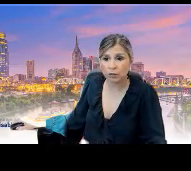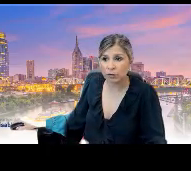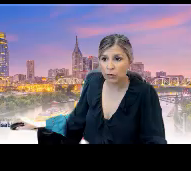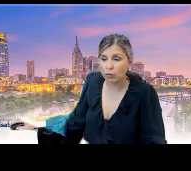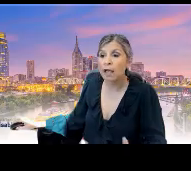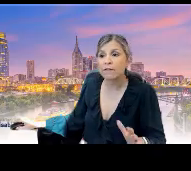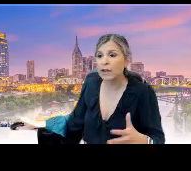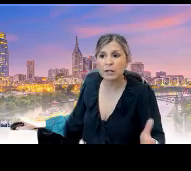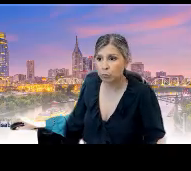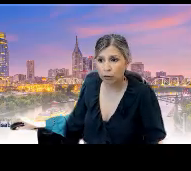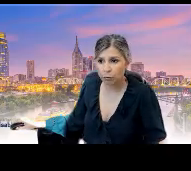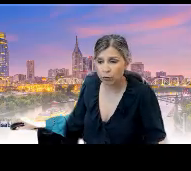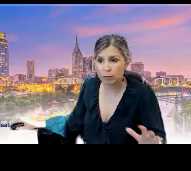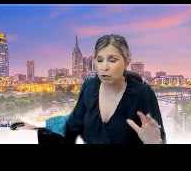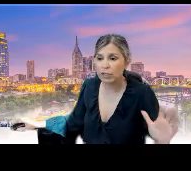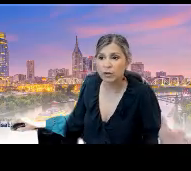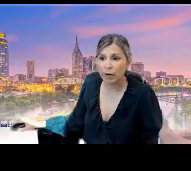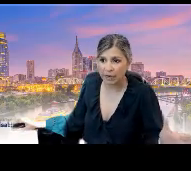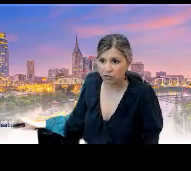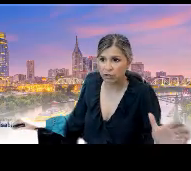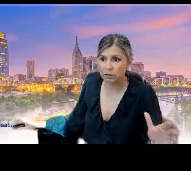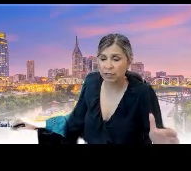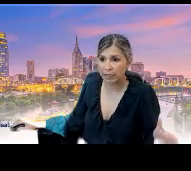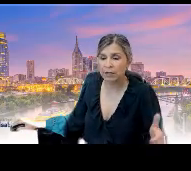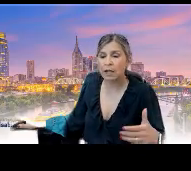old Family support program, There is no age limit.